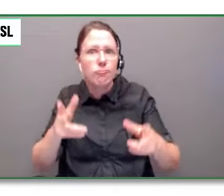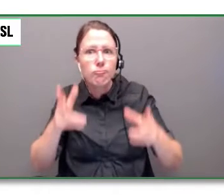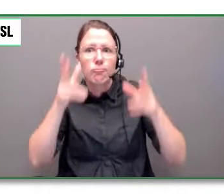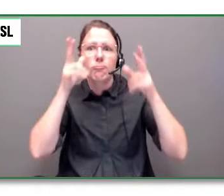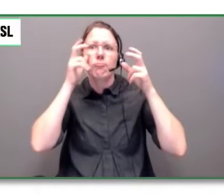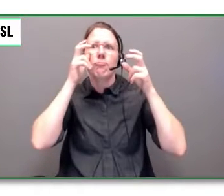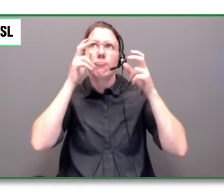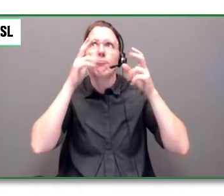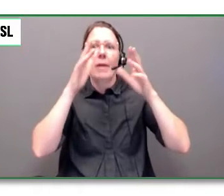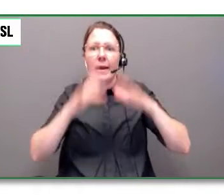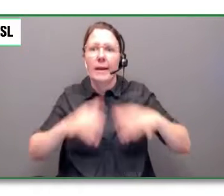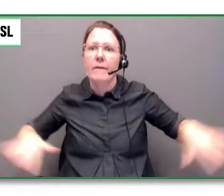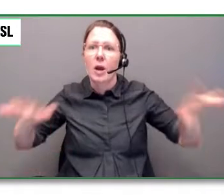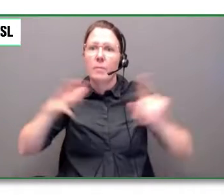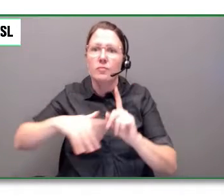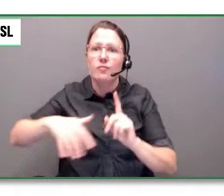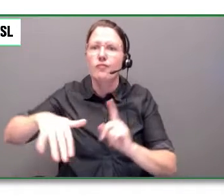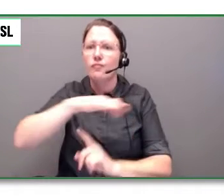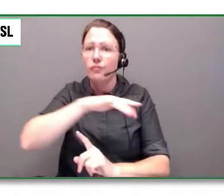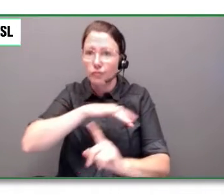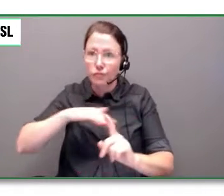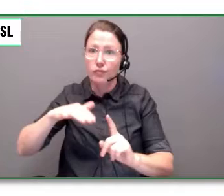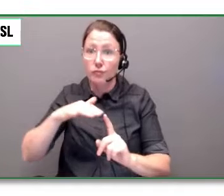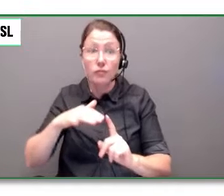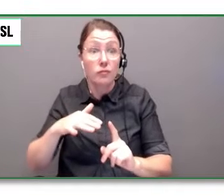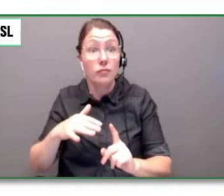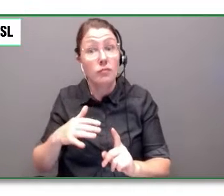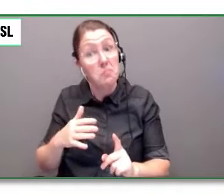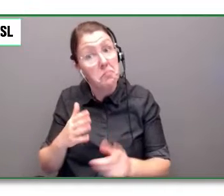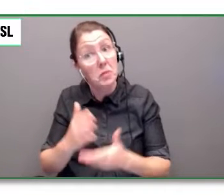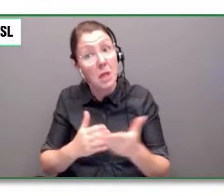um with various disabilities, some in wheelchairs, some blind students. So they